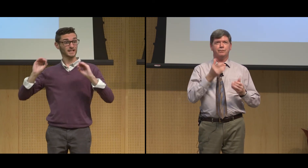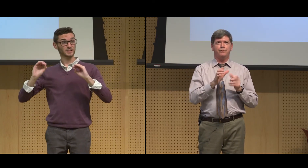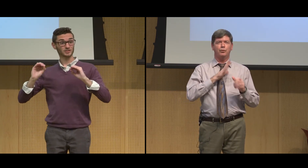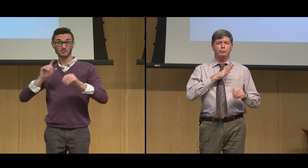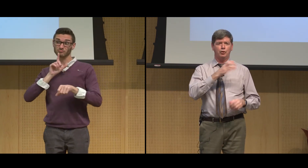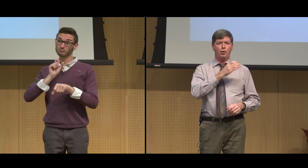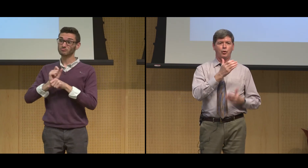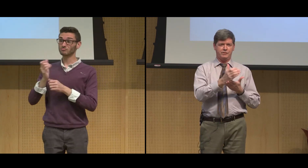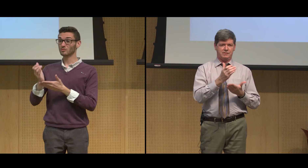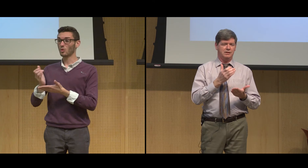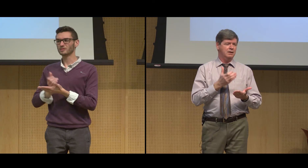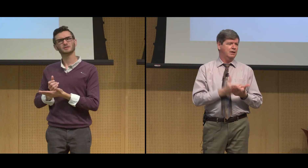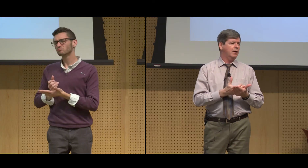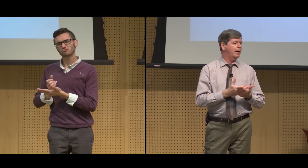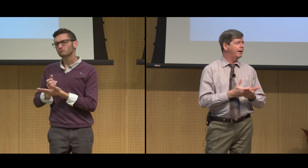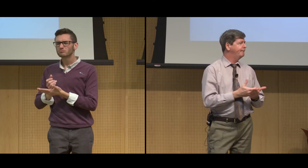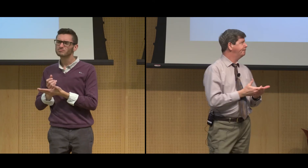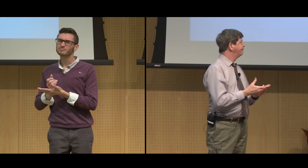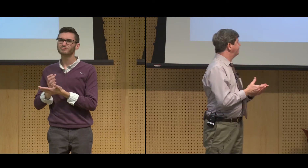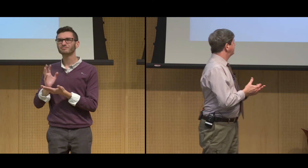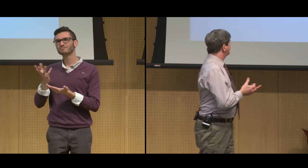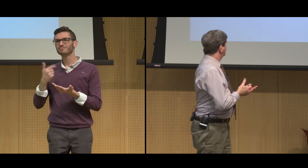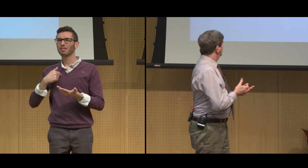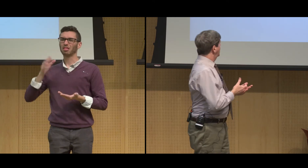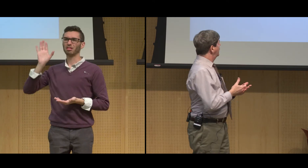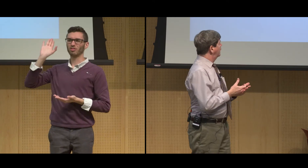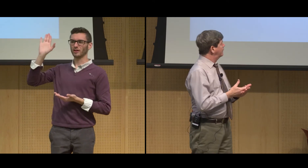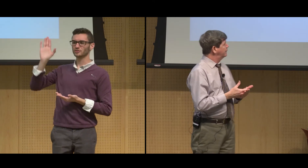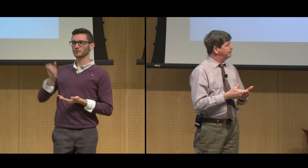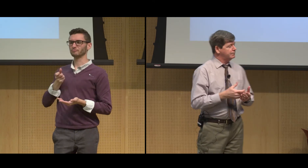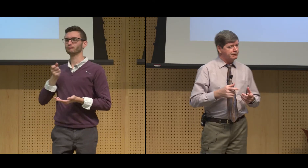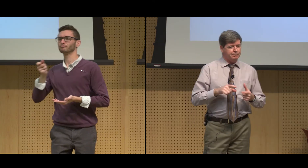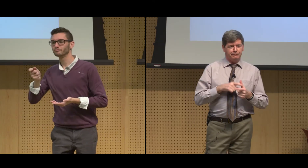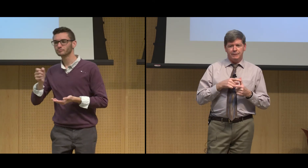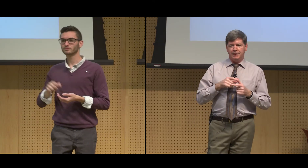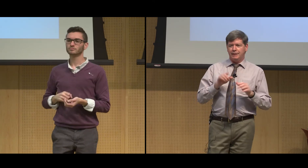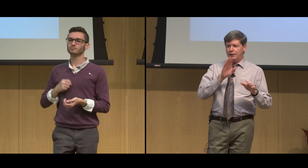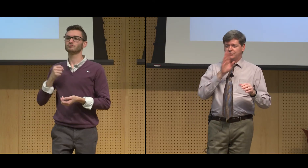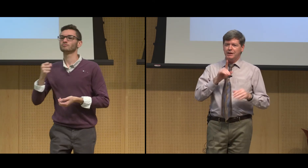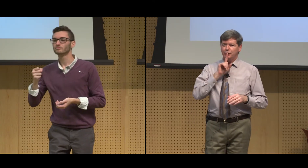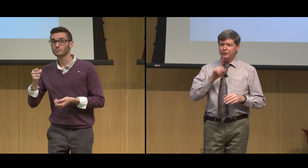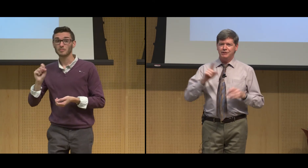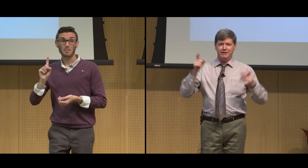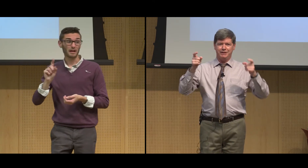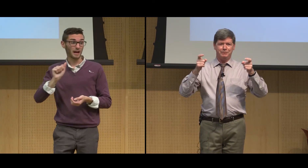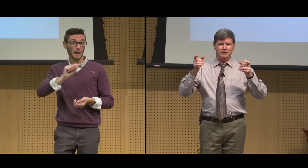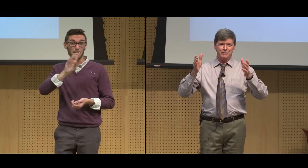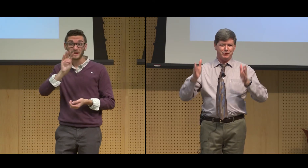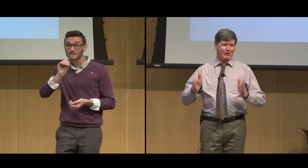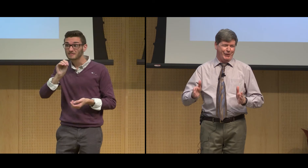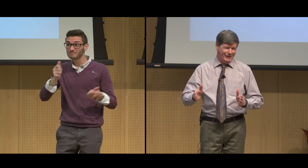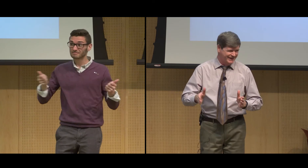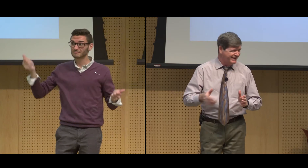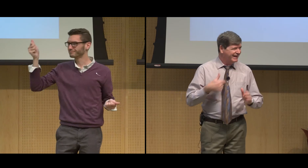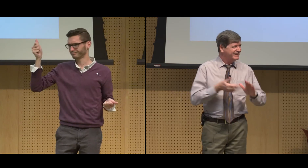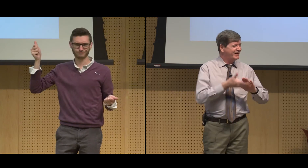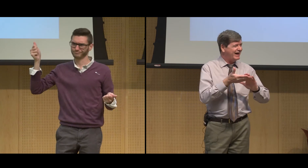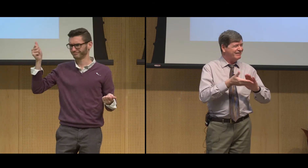I didn't teach a formal course. Uh...uh, and I was never really an administrator.